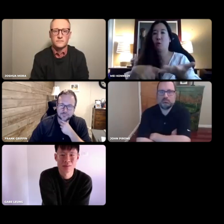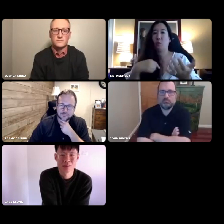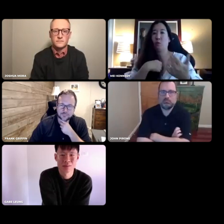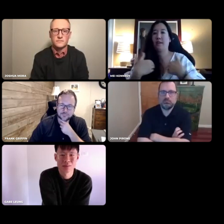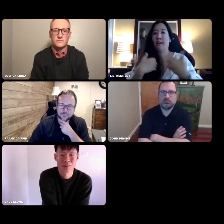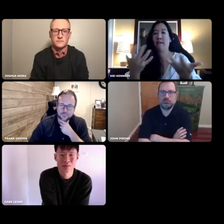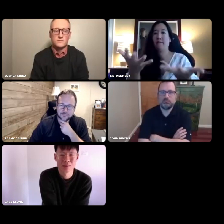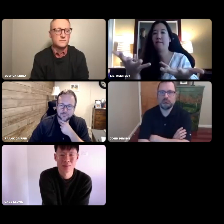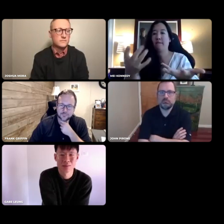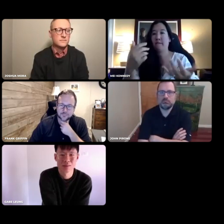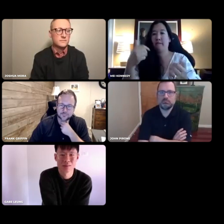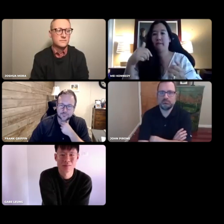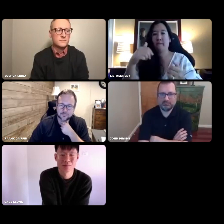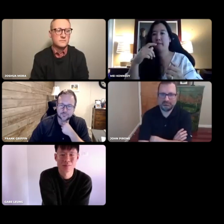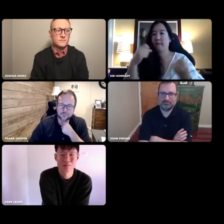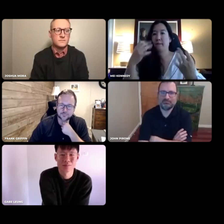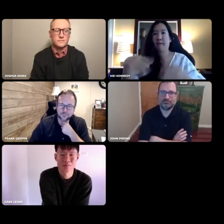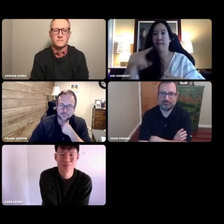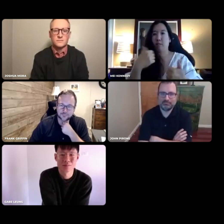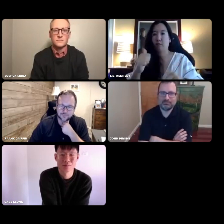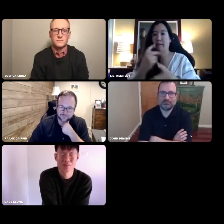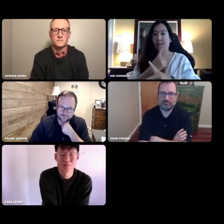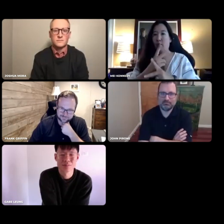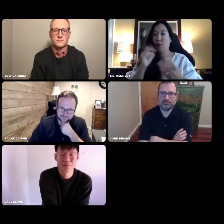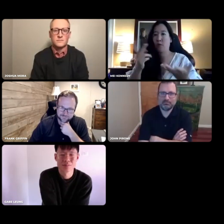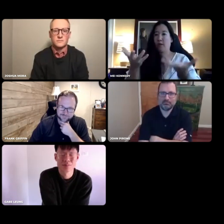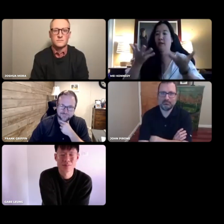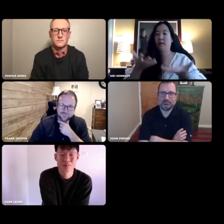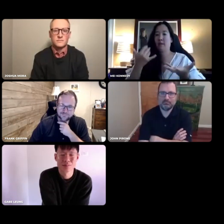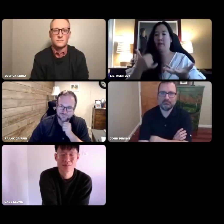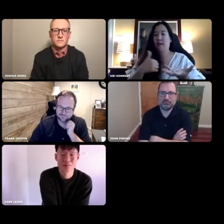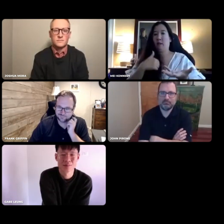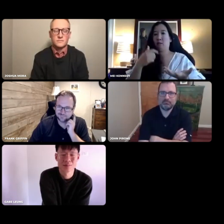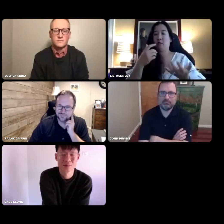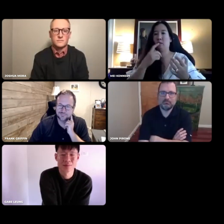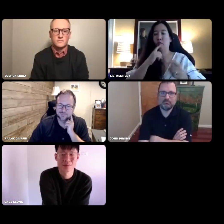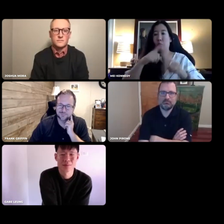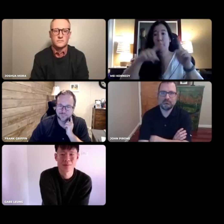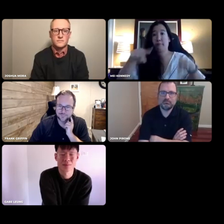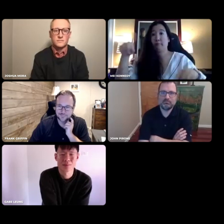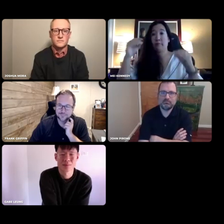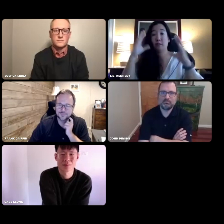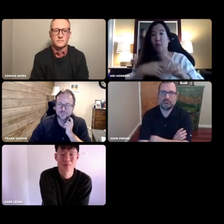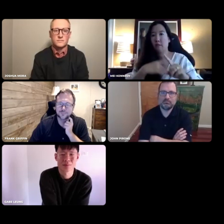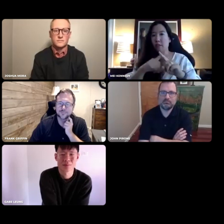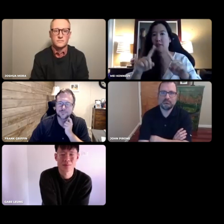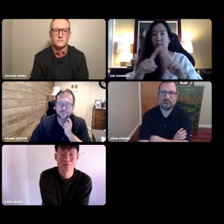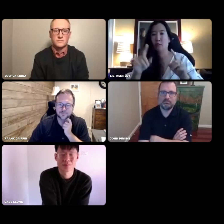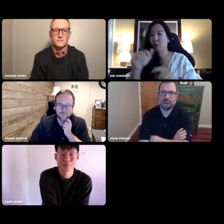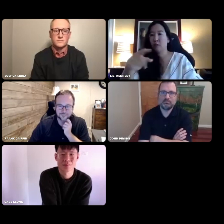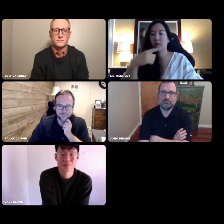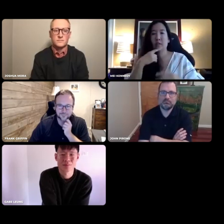more of a handing over what we have. Everyone is trying to figure out what they've been handed.